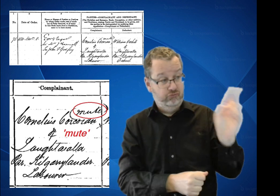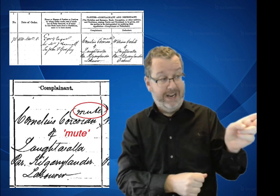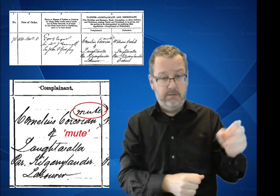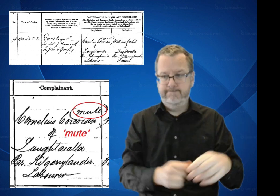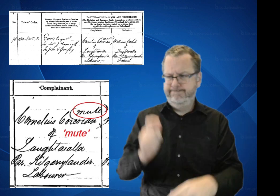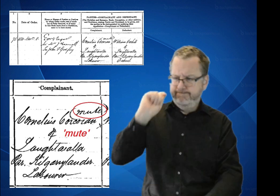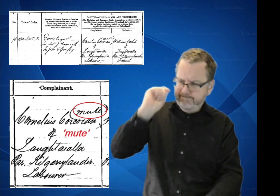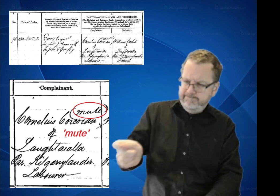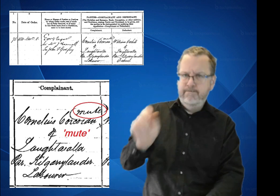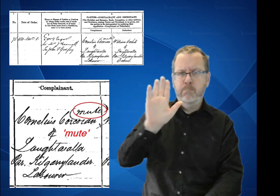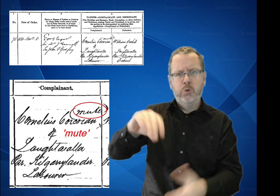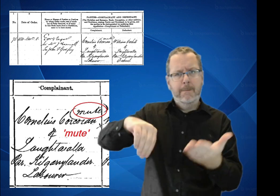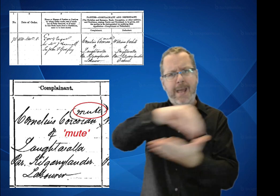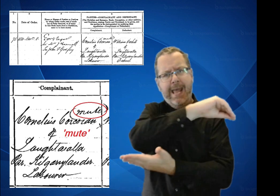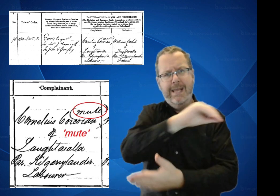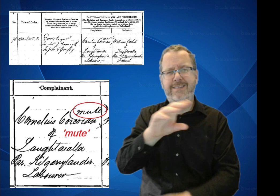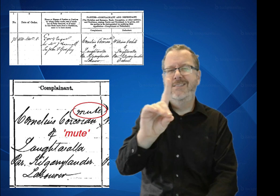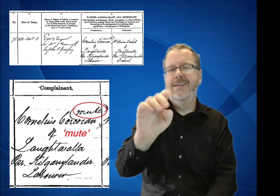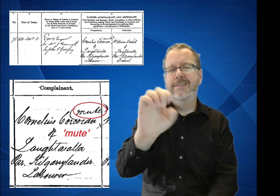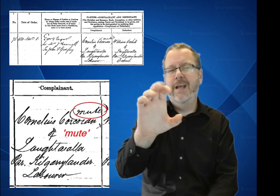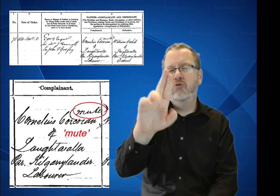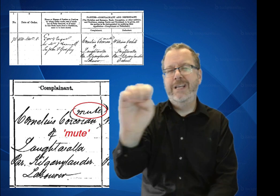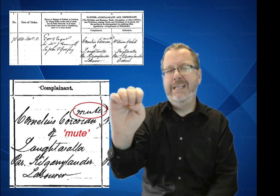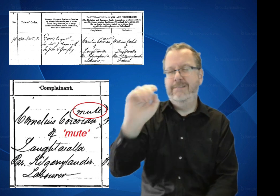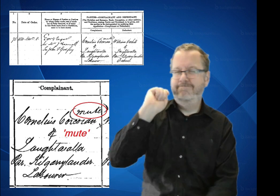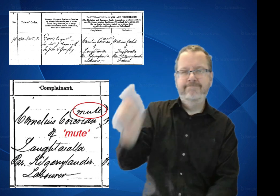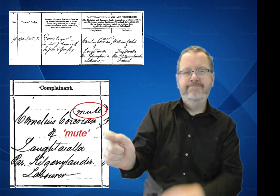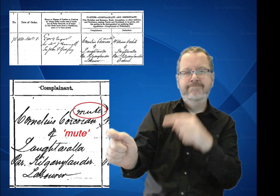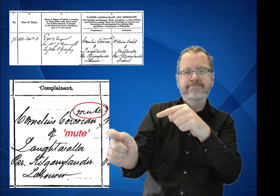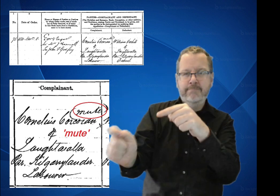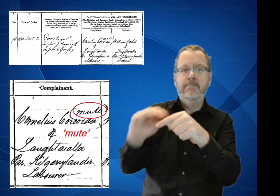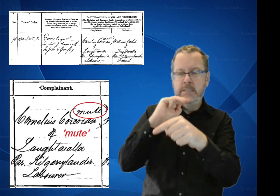A witness - 'Cornelius Corcoran, jun.' - is listed, probably his nephew,